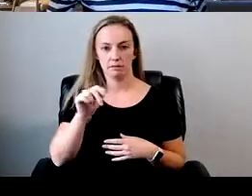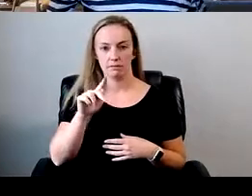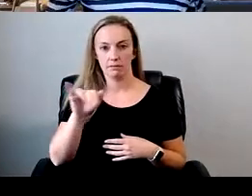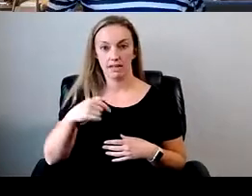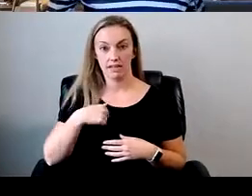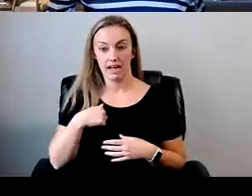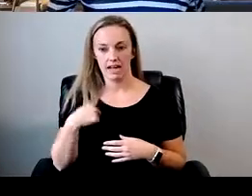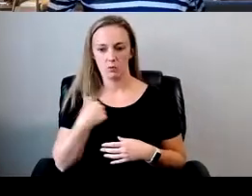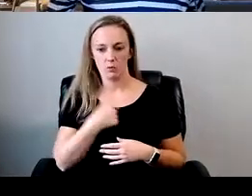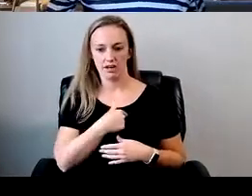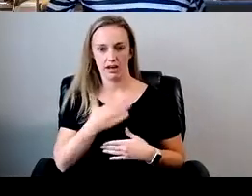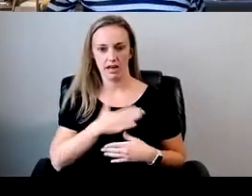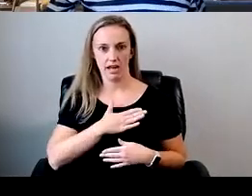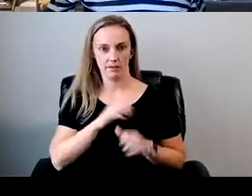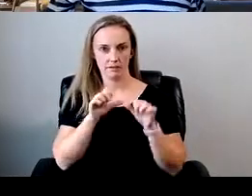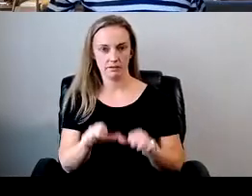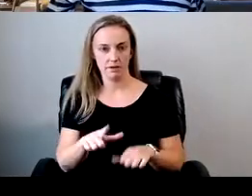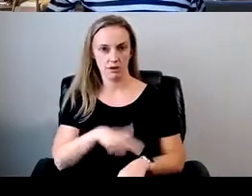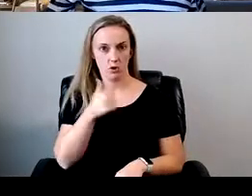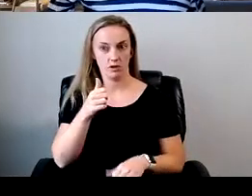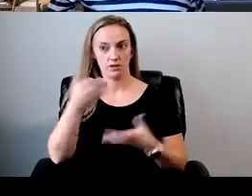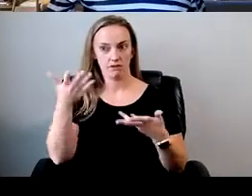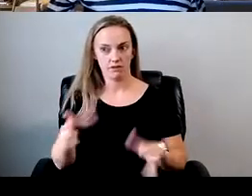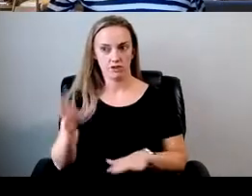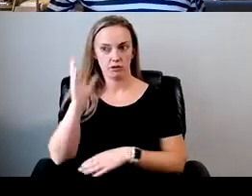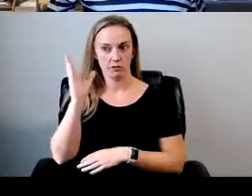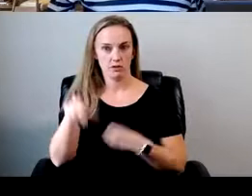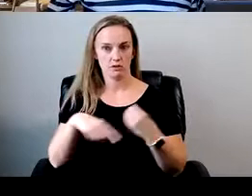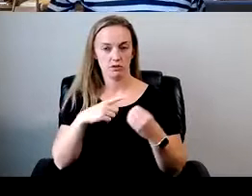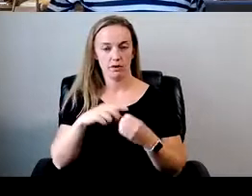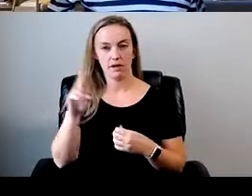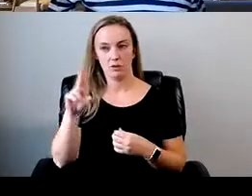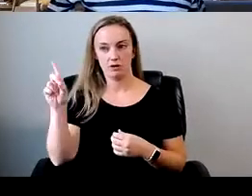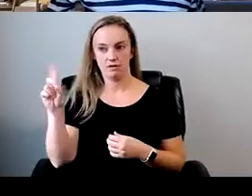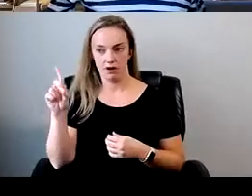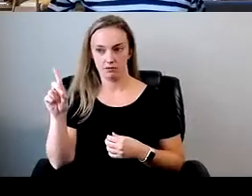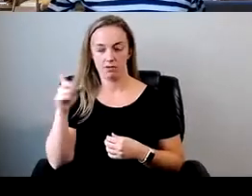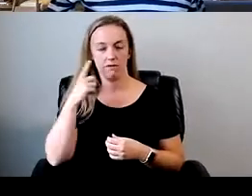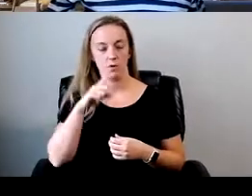but that ends our presentation on universal design for learning framework in clinical practice.